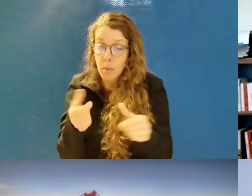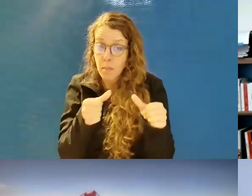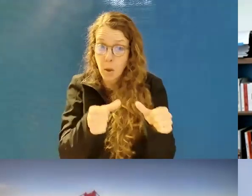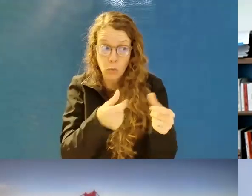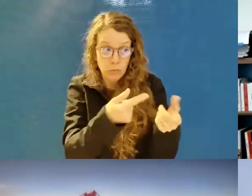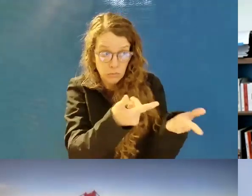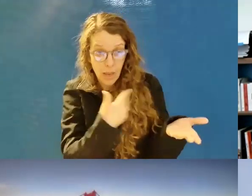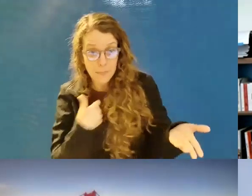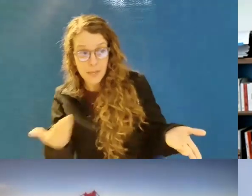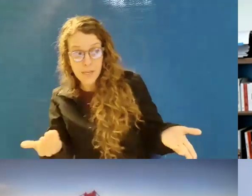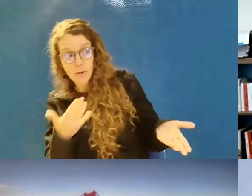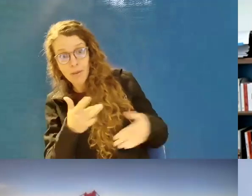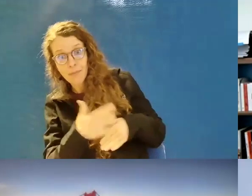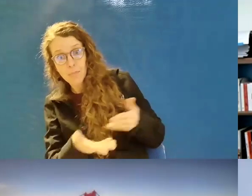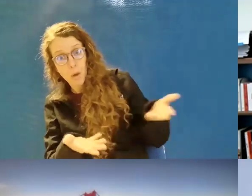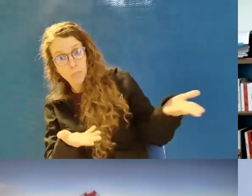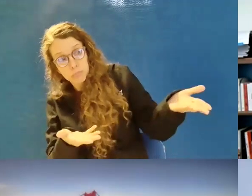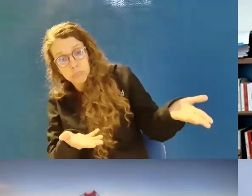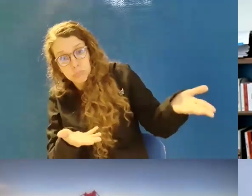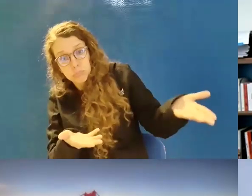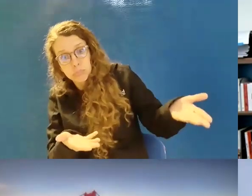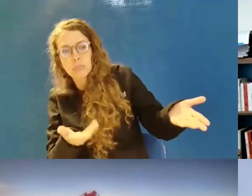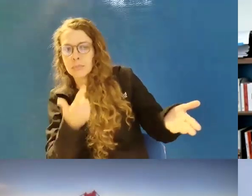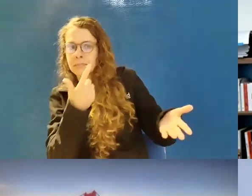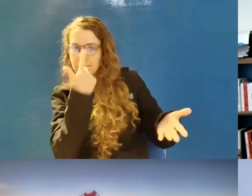and make it easy for students to come, that that does count.